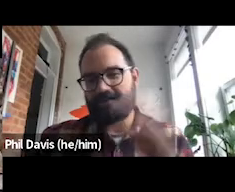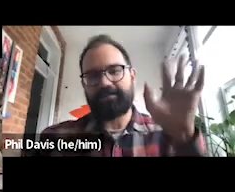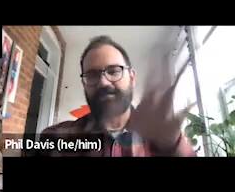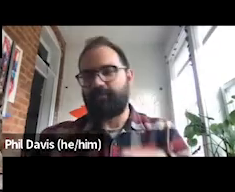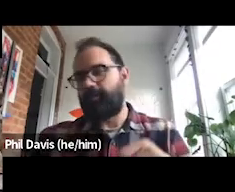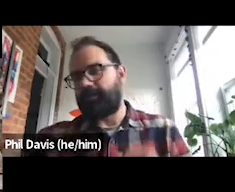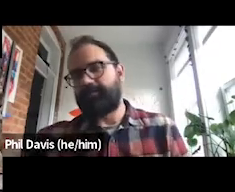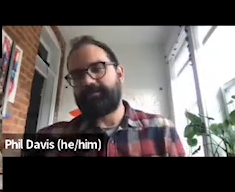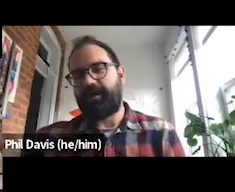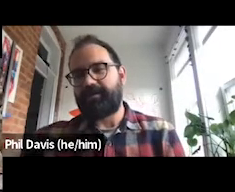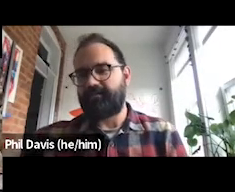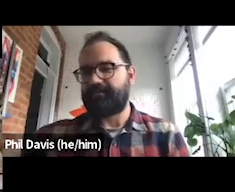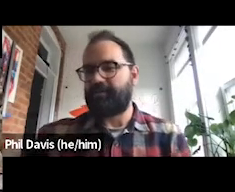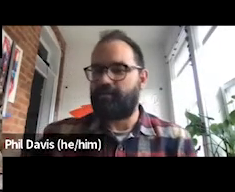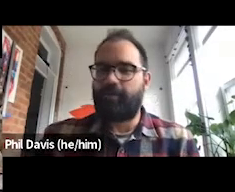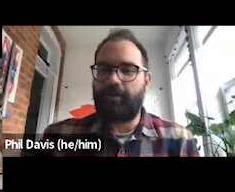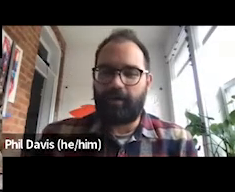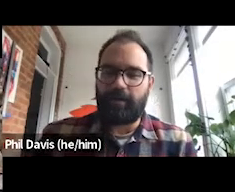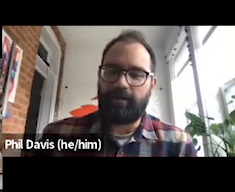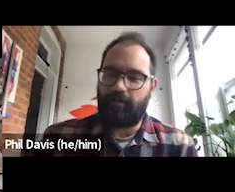These are quick shots of the programming.